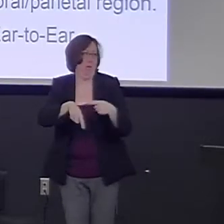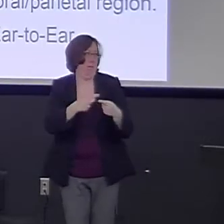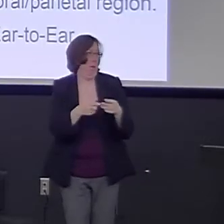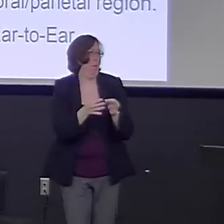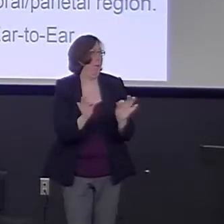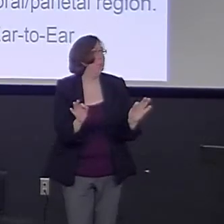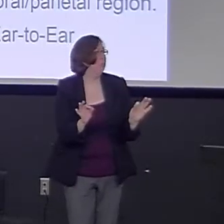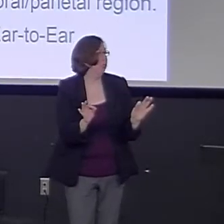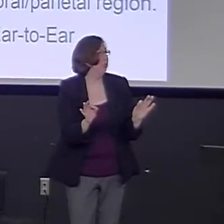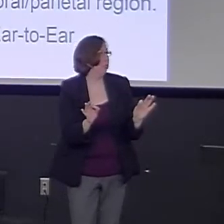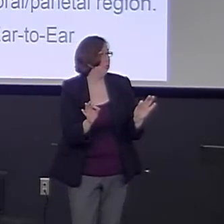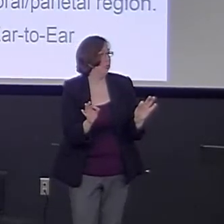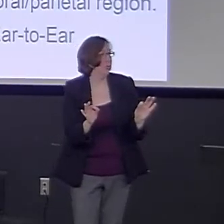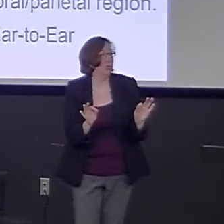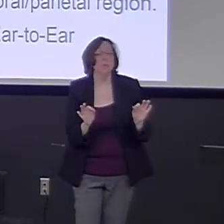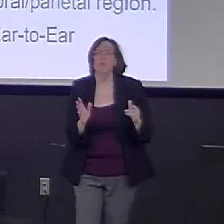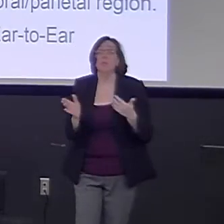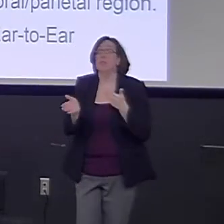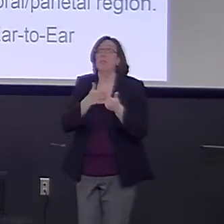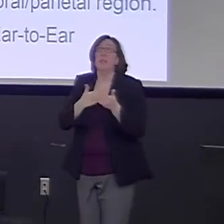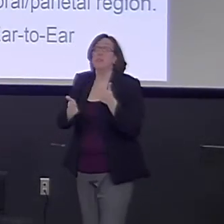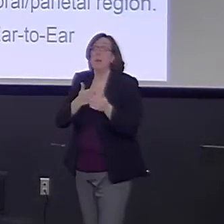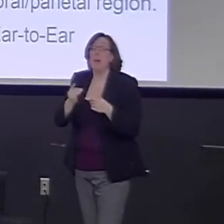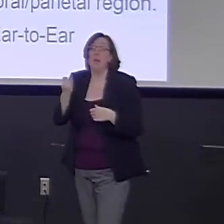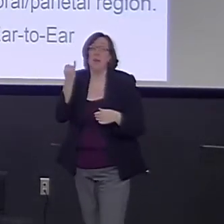whether it goes eye-to-eye or ear-to-ear.